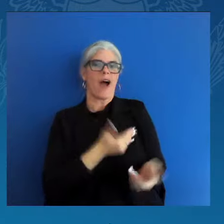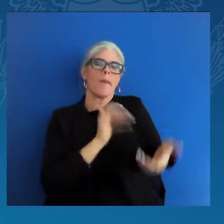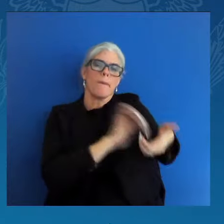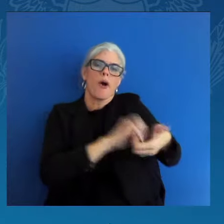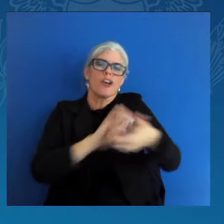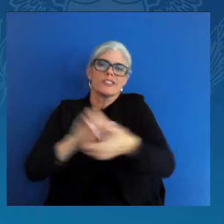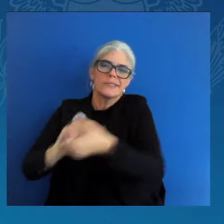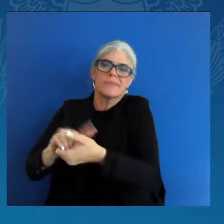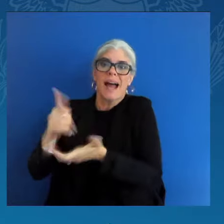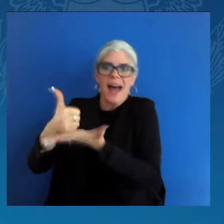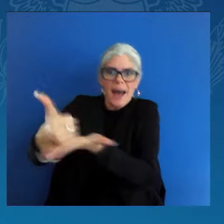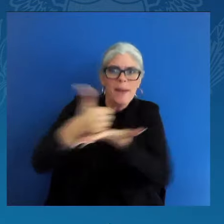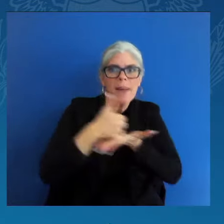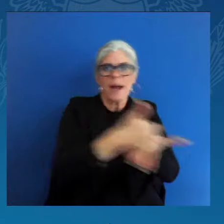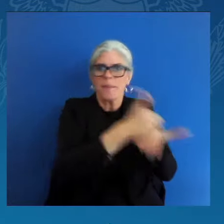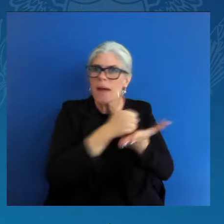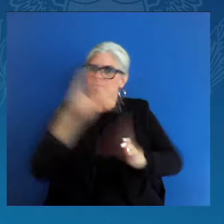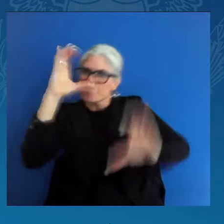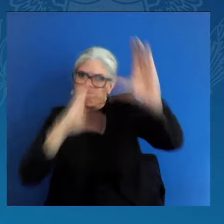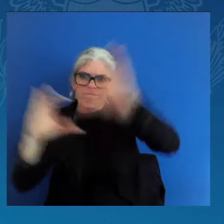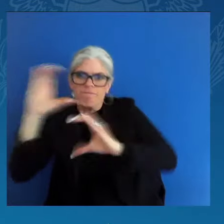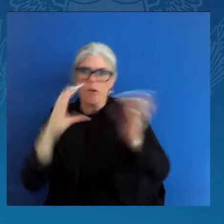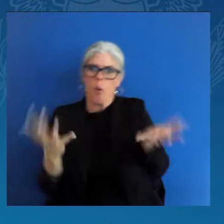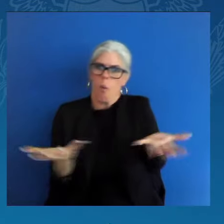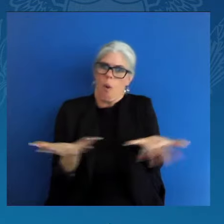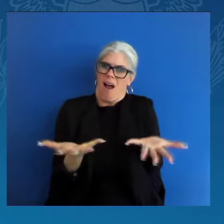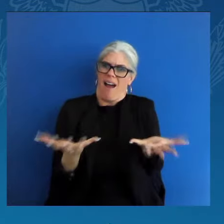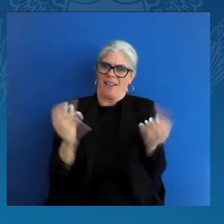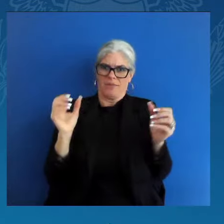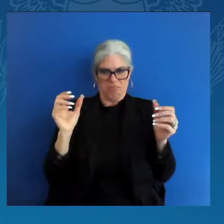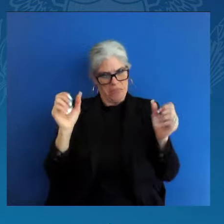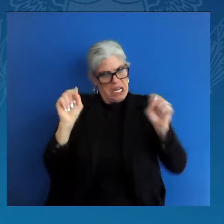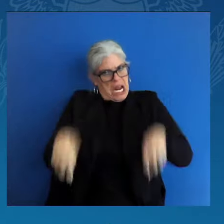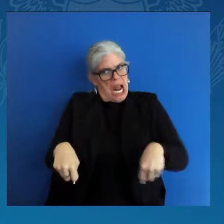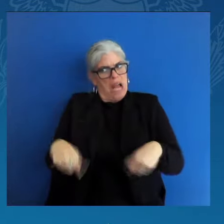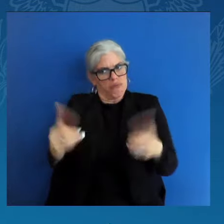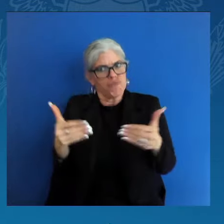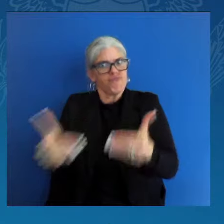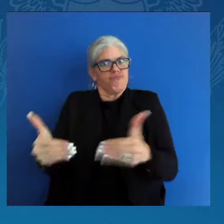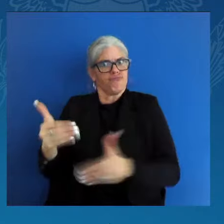that doesn't receive radio frequency interference from the earth. The opportunities this allows us to advance